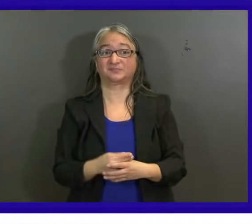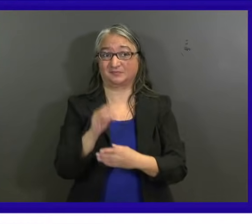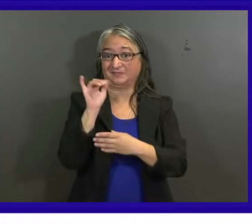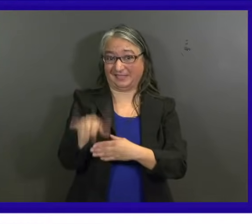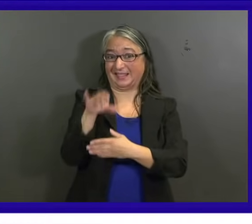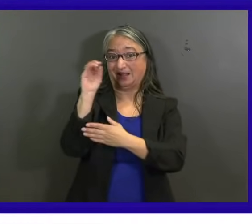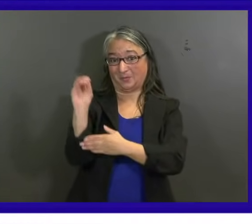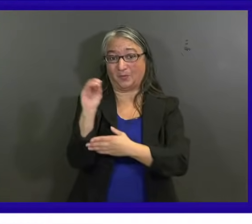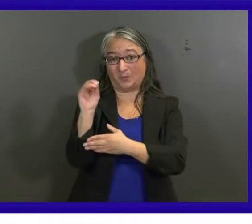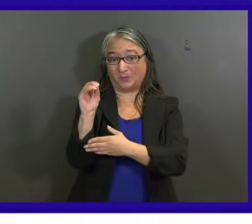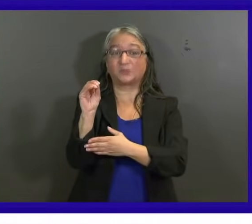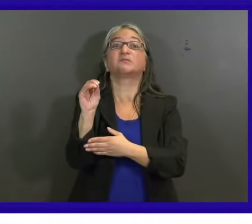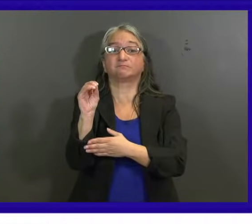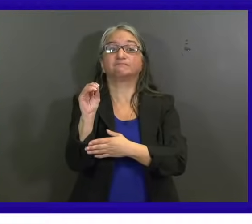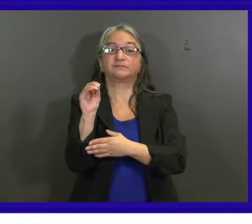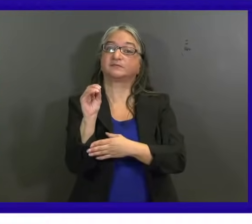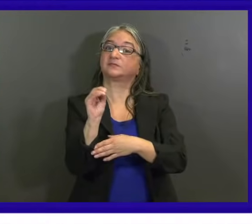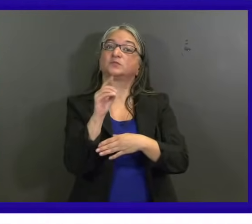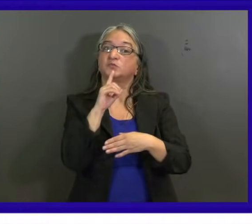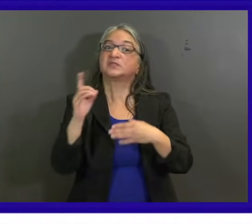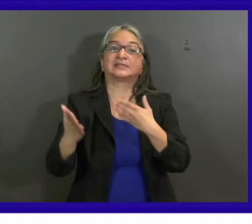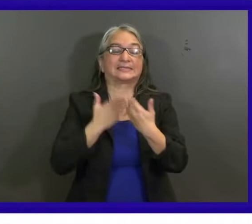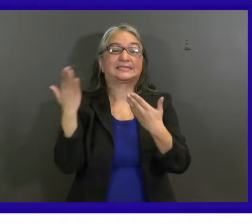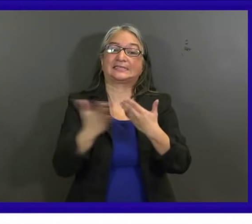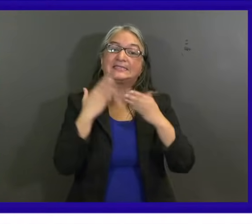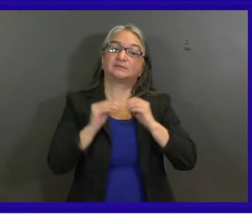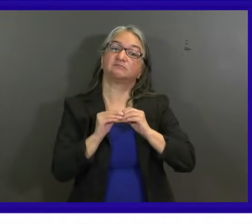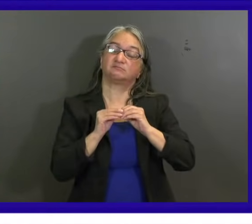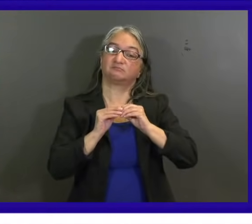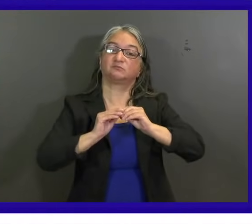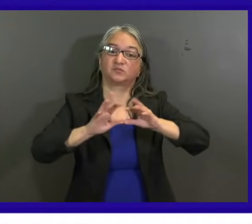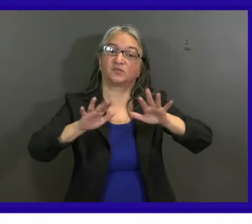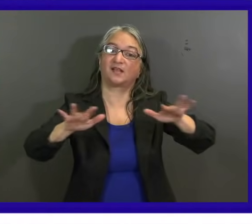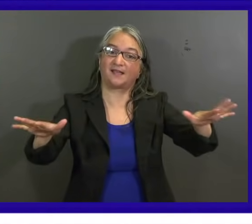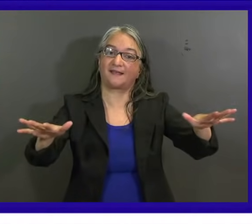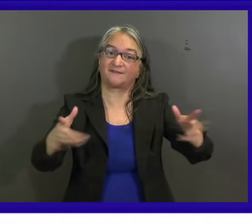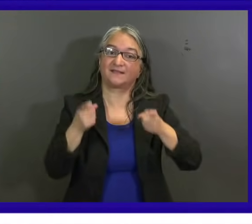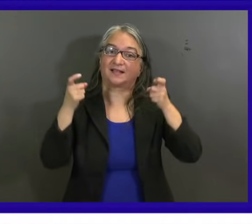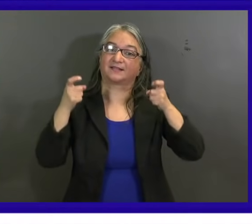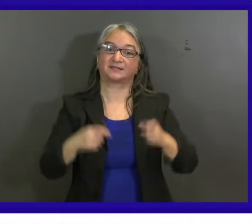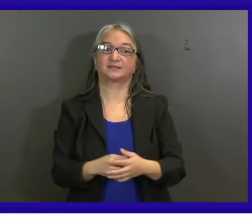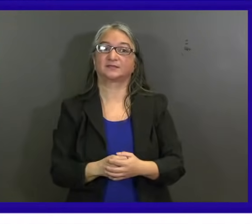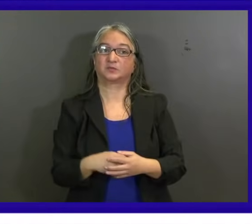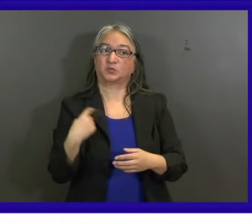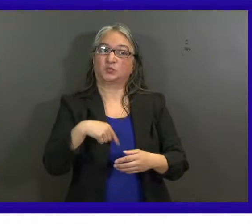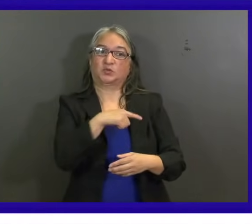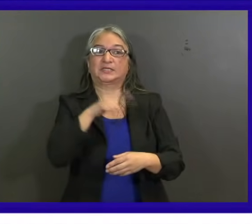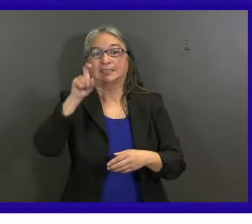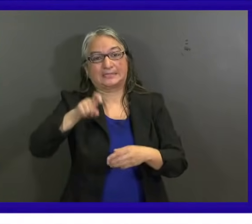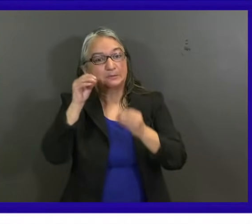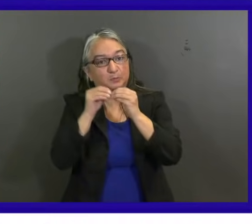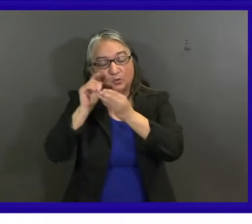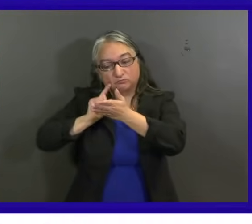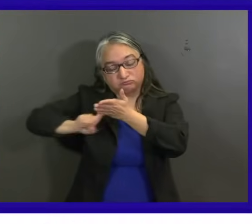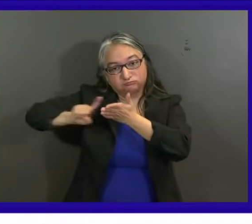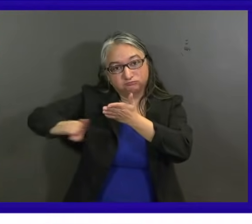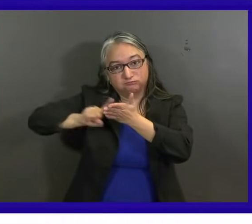still learning about the severity still learning about the impacts of a vaccine and prior infection